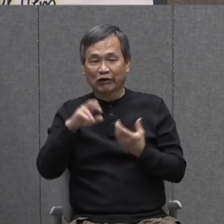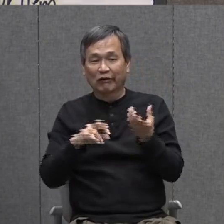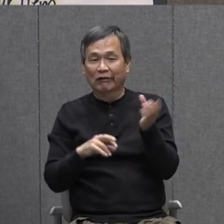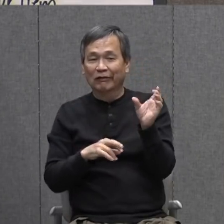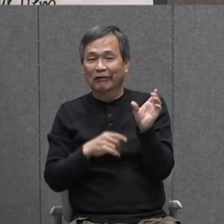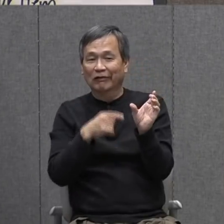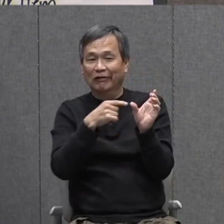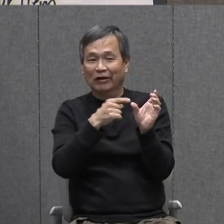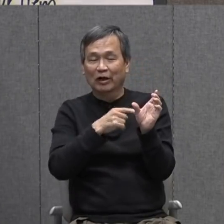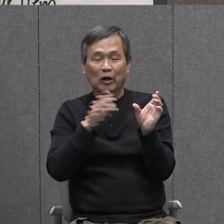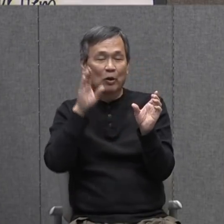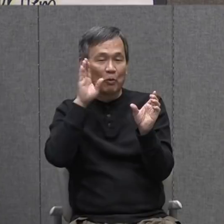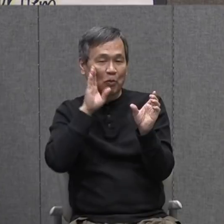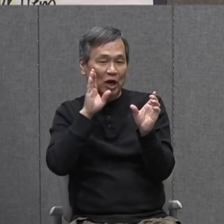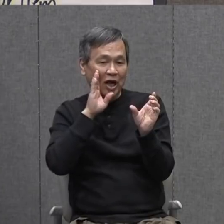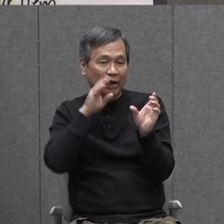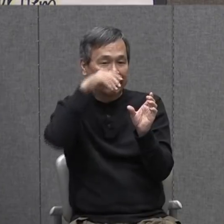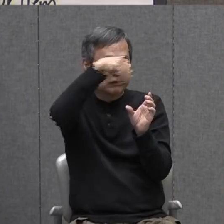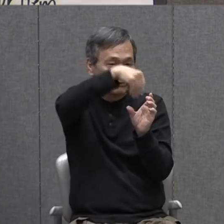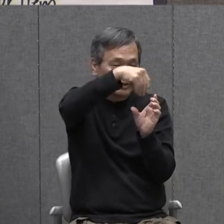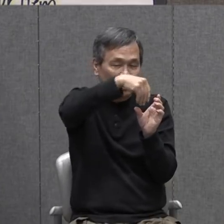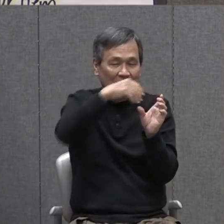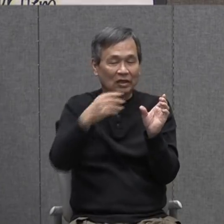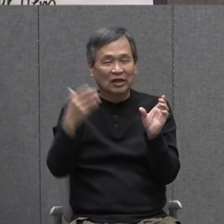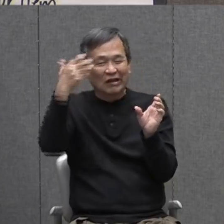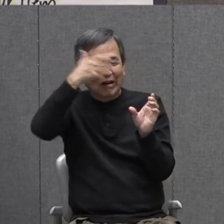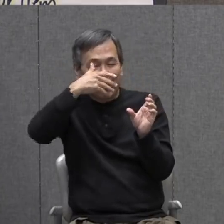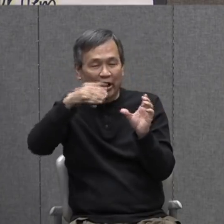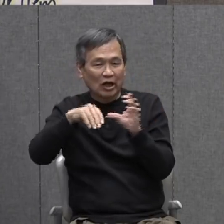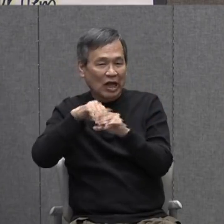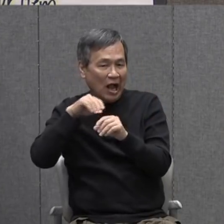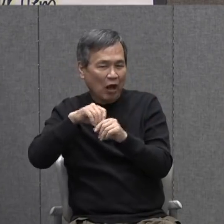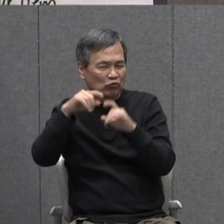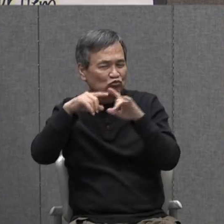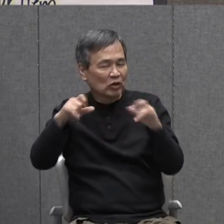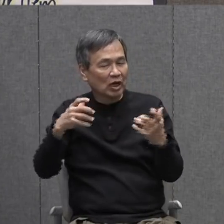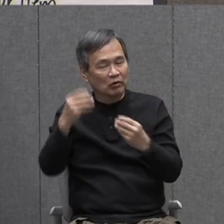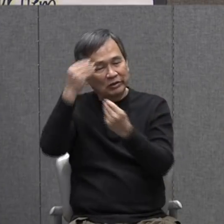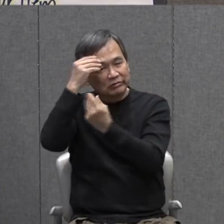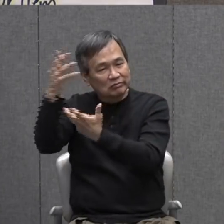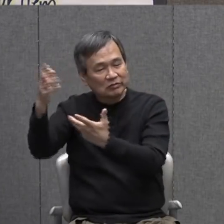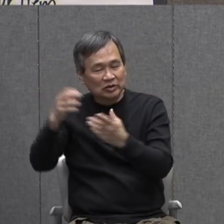When I draw him I would want to show that difference. So now that you've had a chance